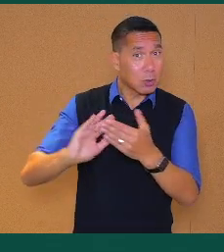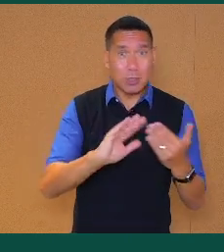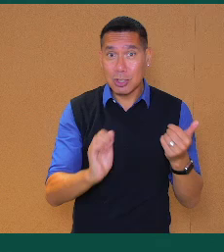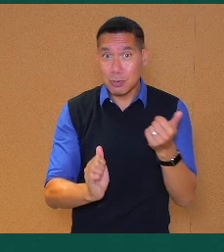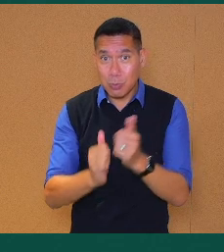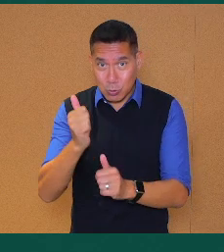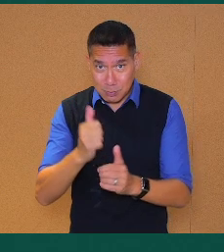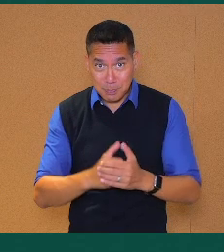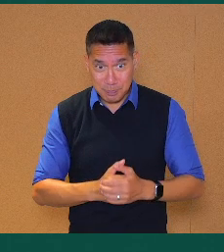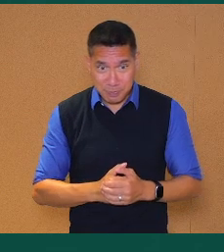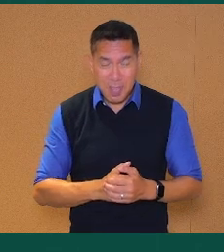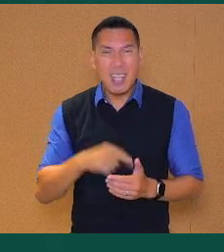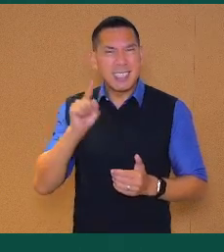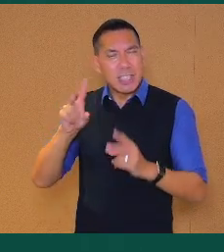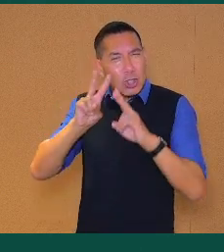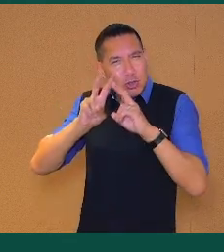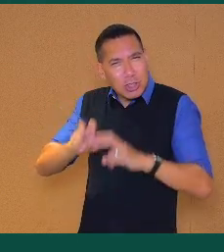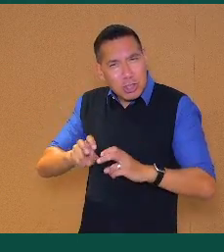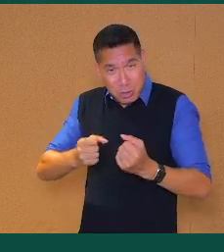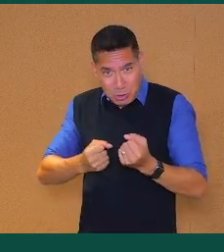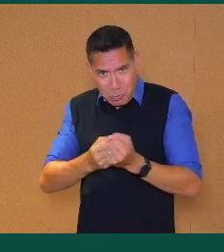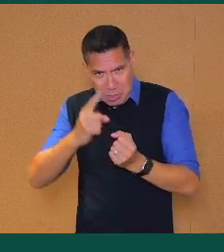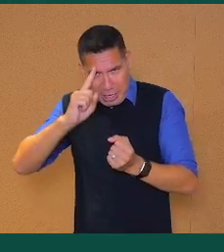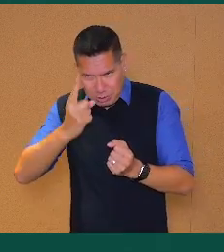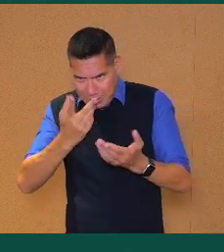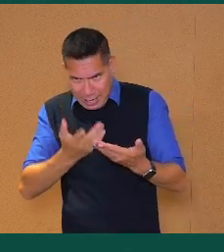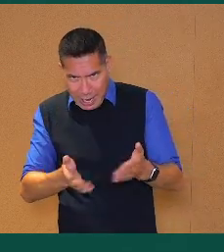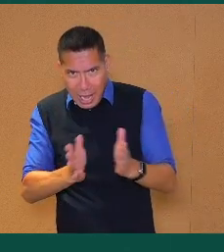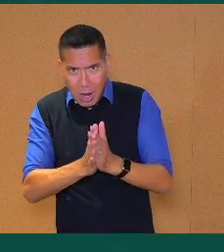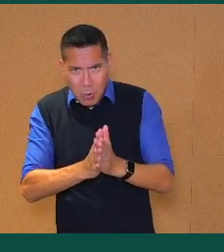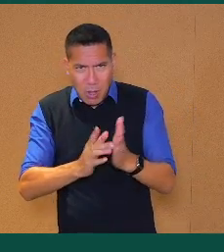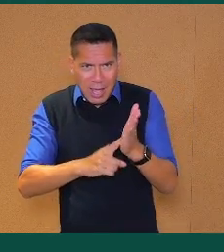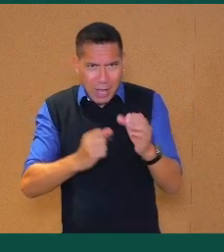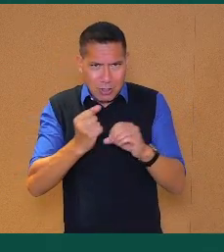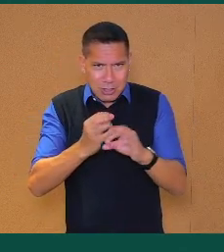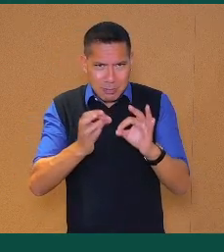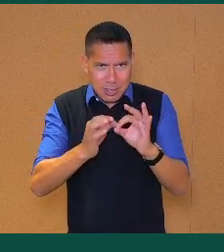inclusion initiatives could be supported in community sport.